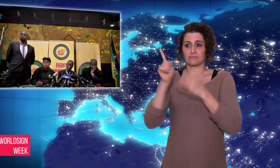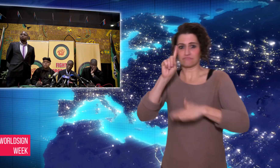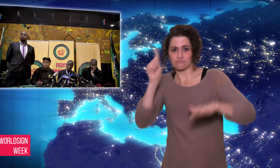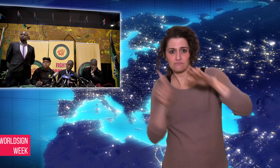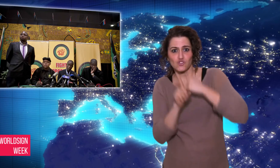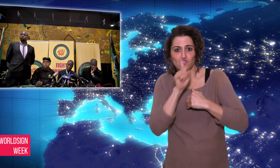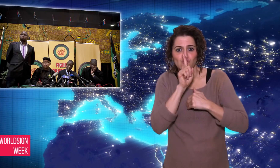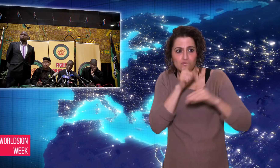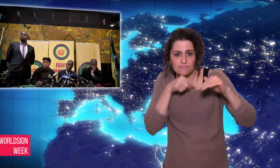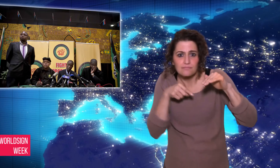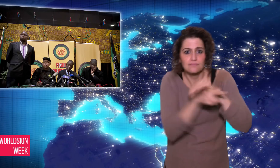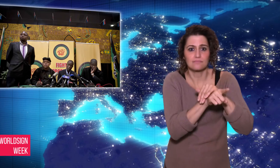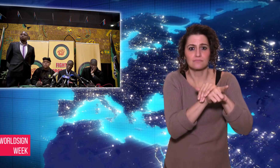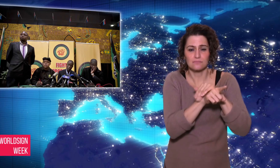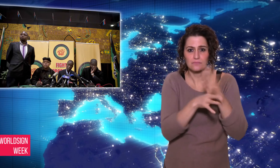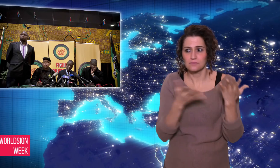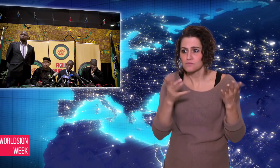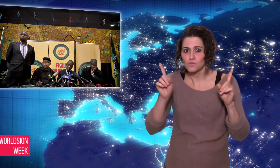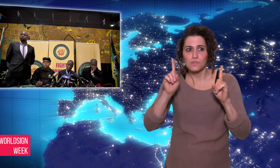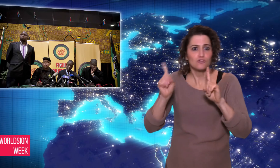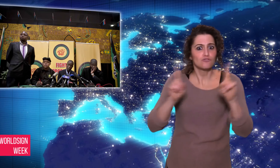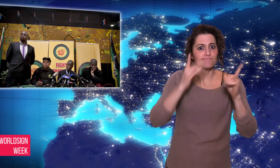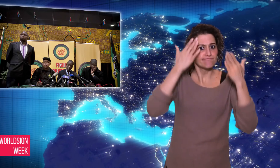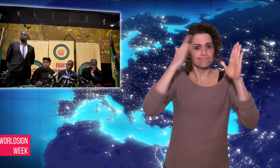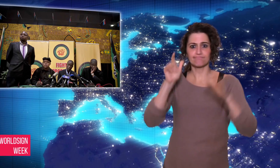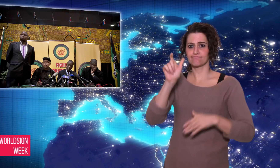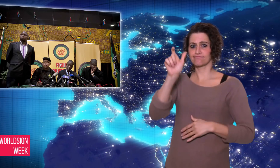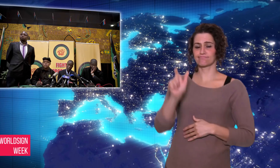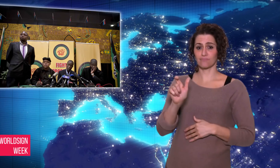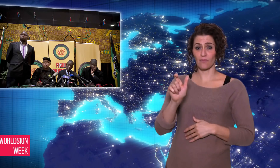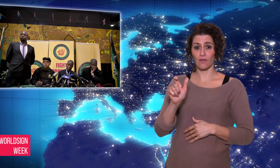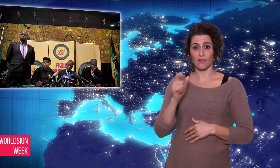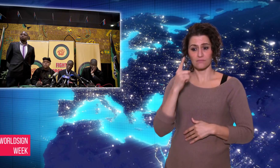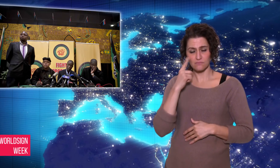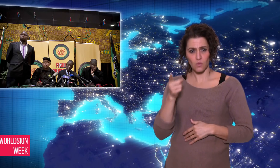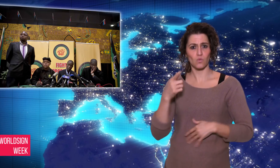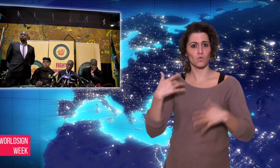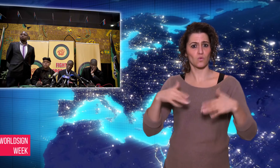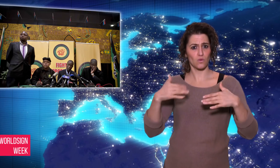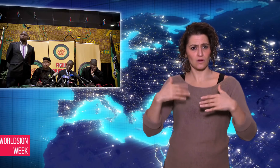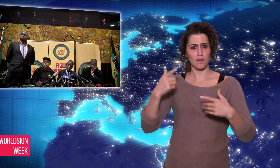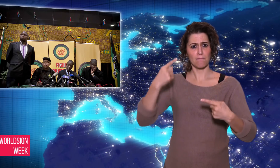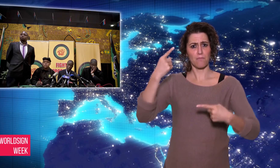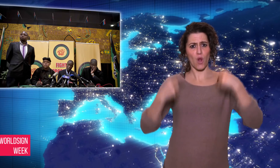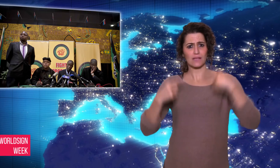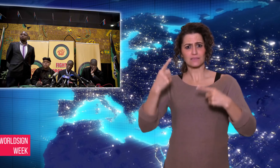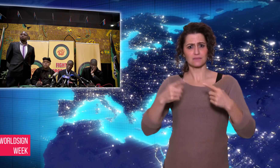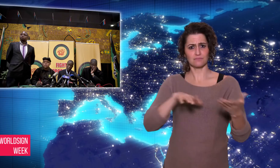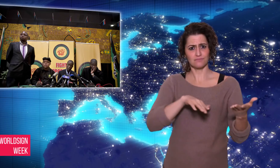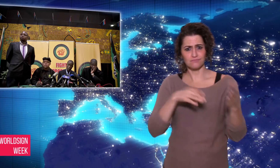now tracking and sharing this data